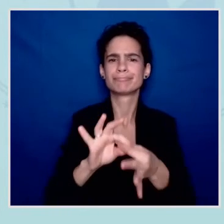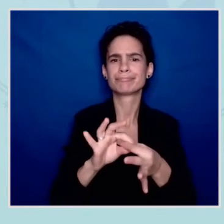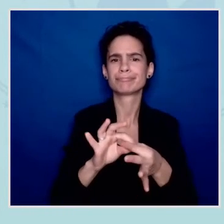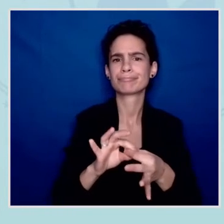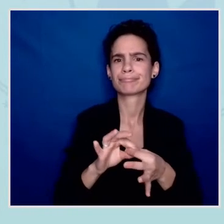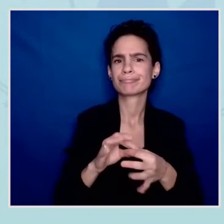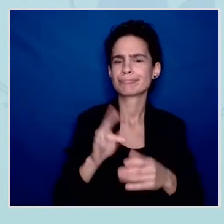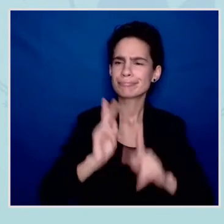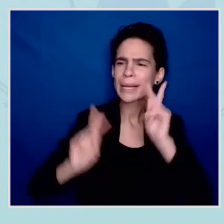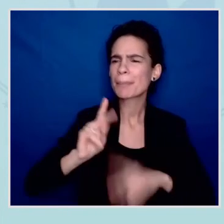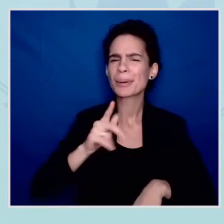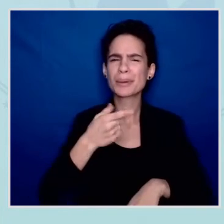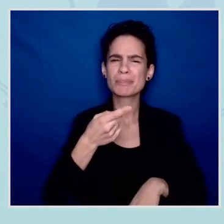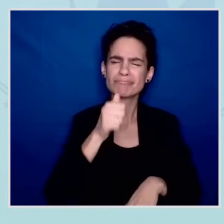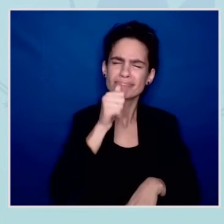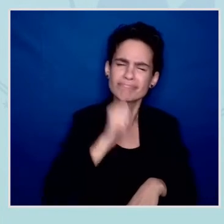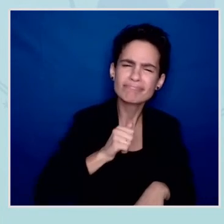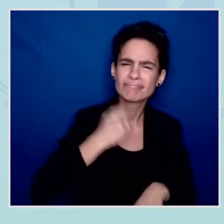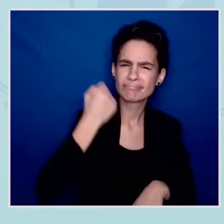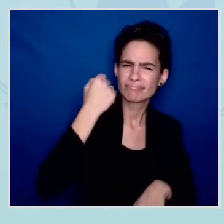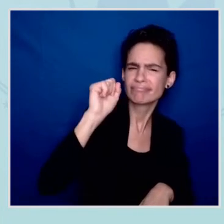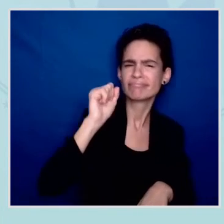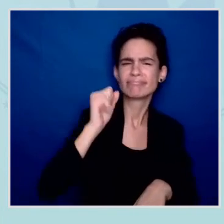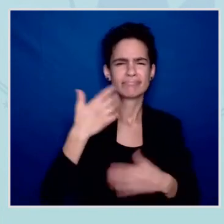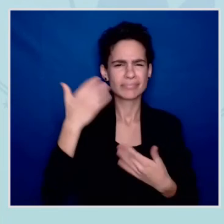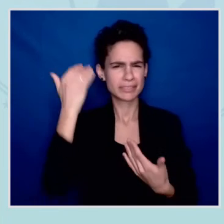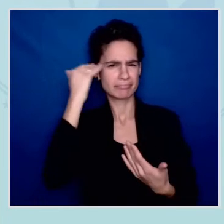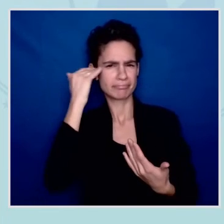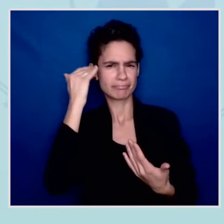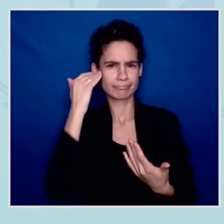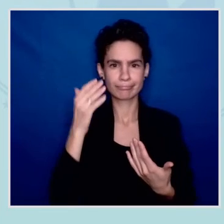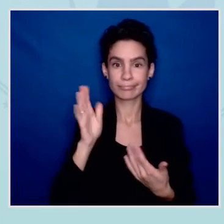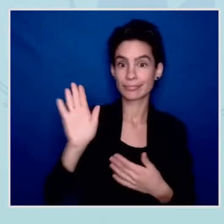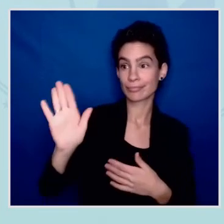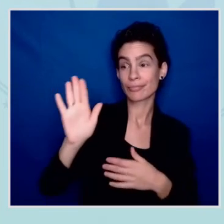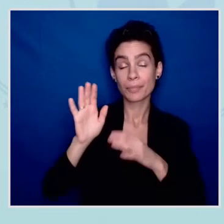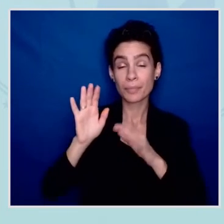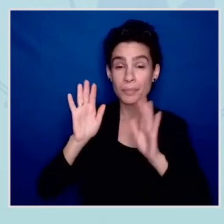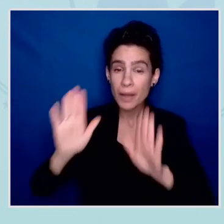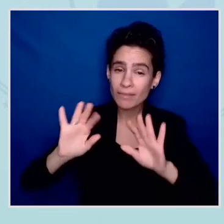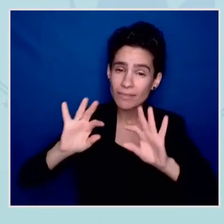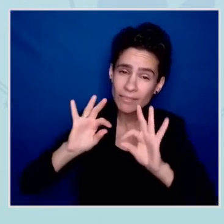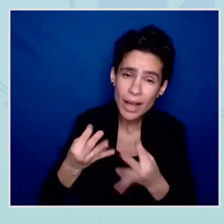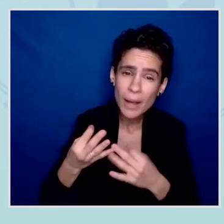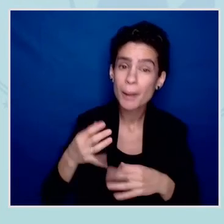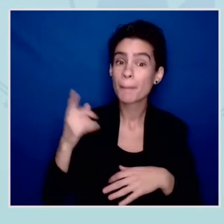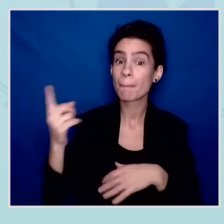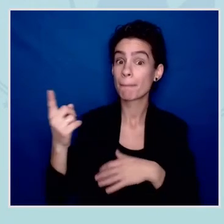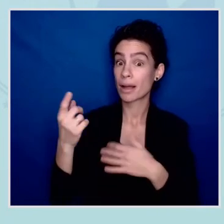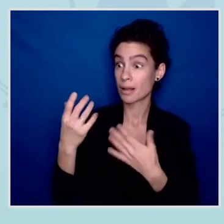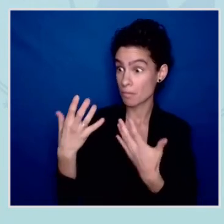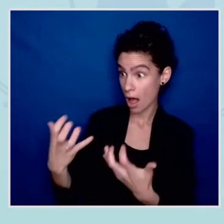THIS FOR ME. DON KNOWS ABOUT HOPE AND HE